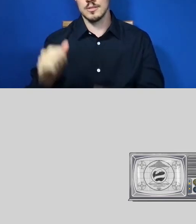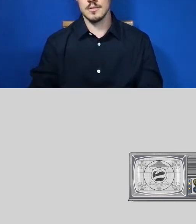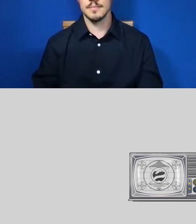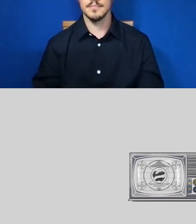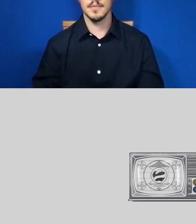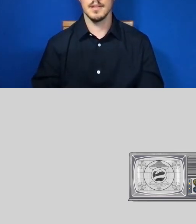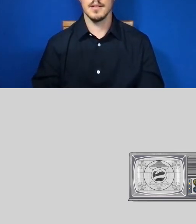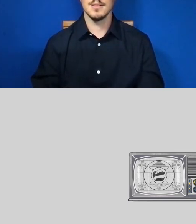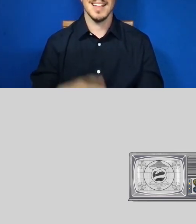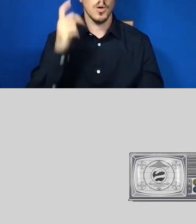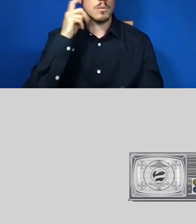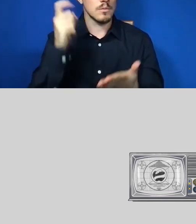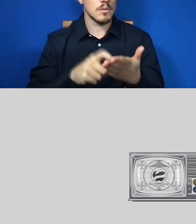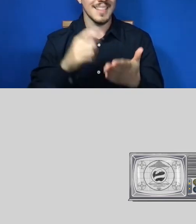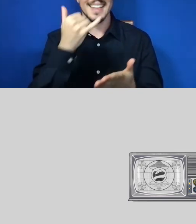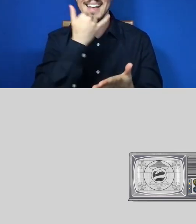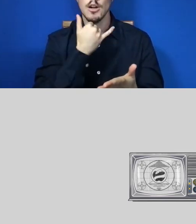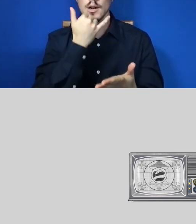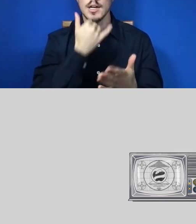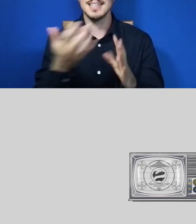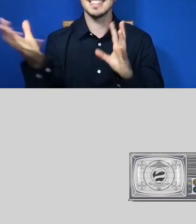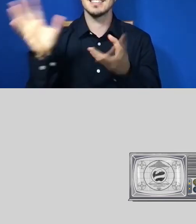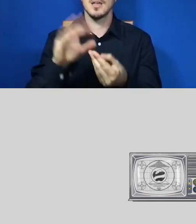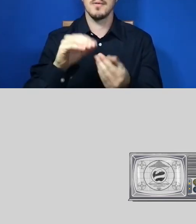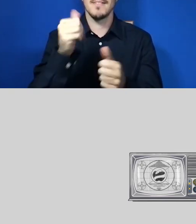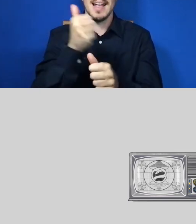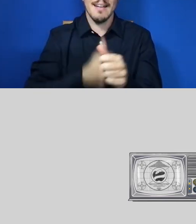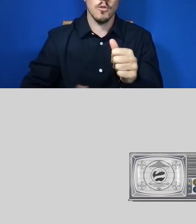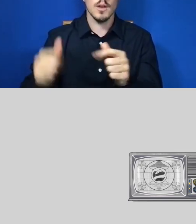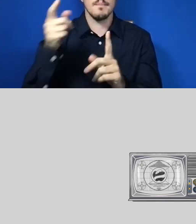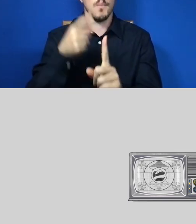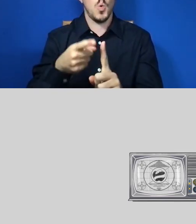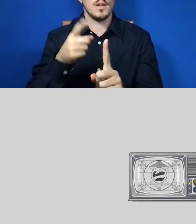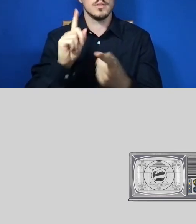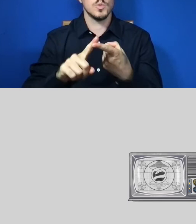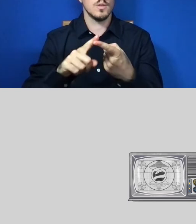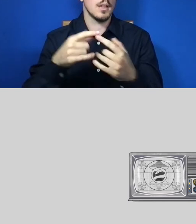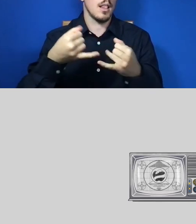Note that the error is the sum of every single point to the line.